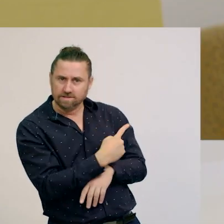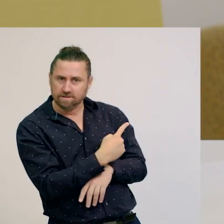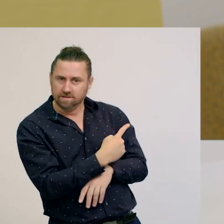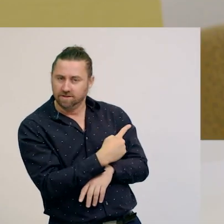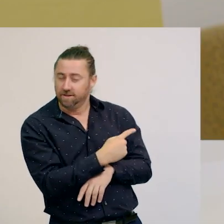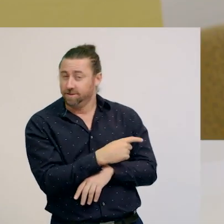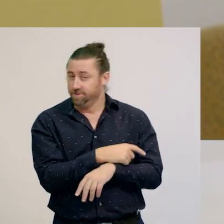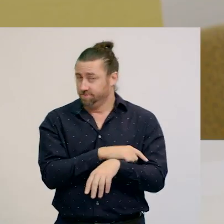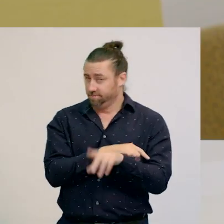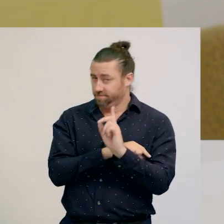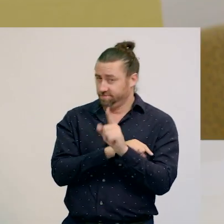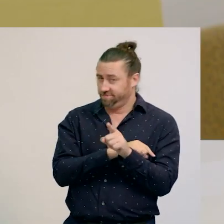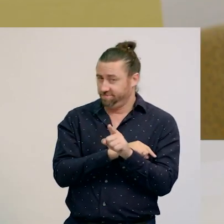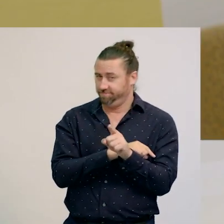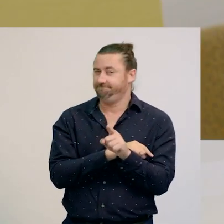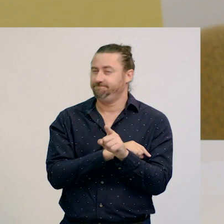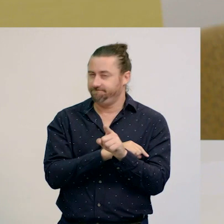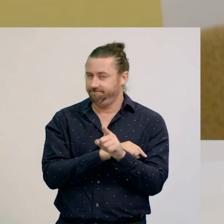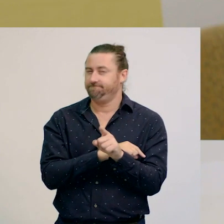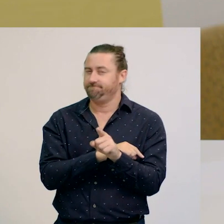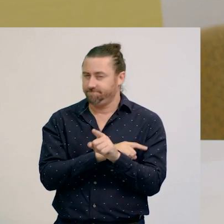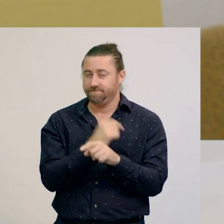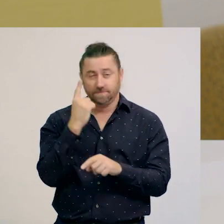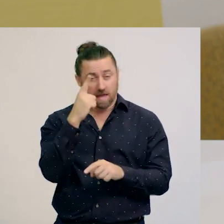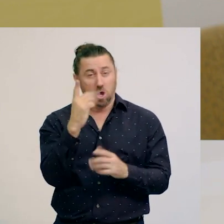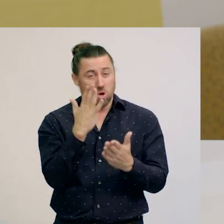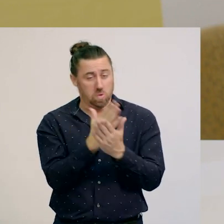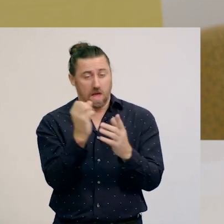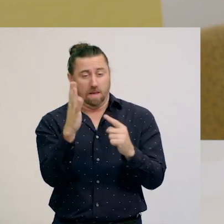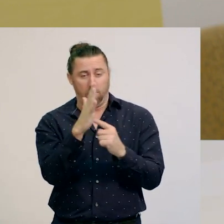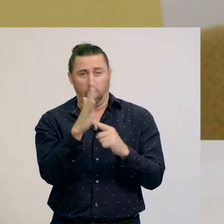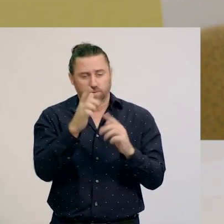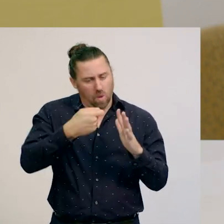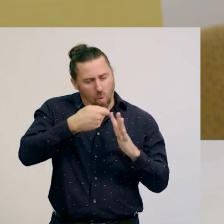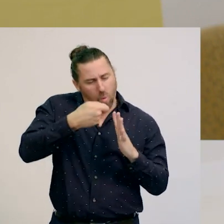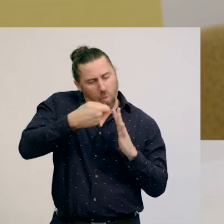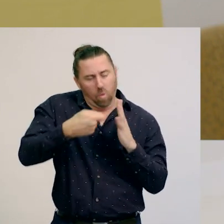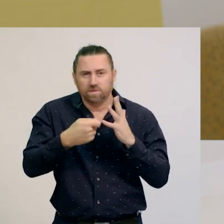Now, we can see how important the order of operations is.